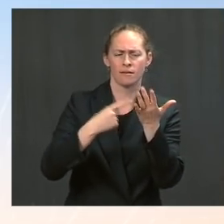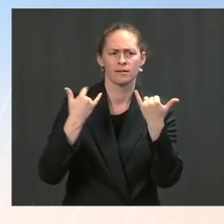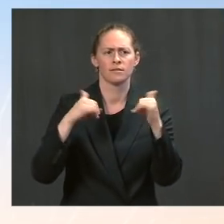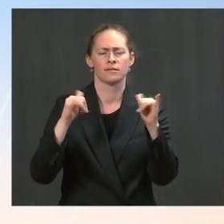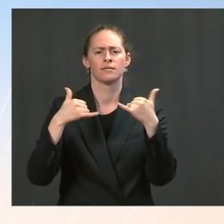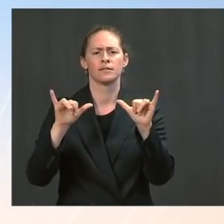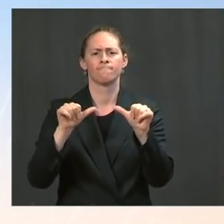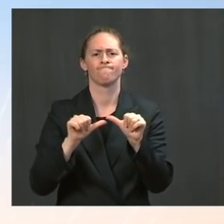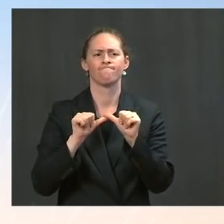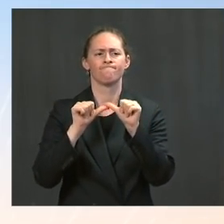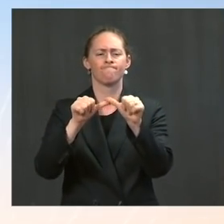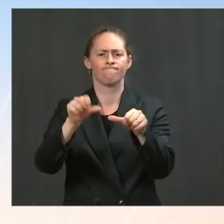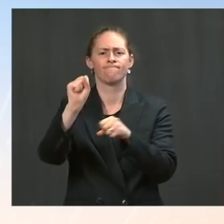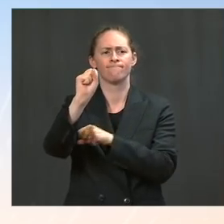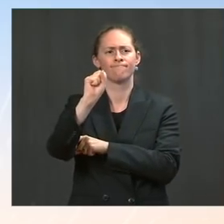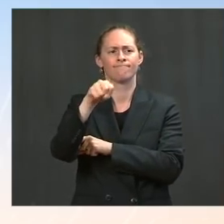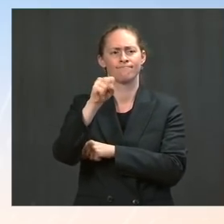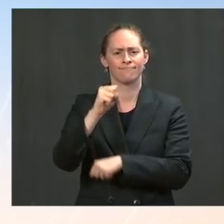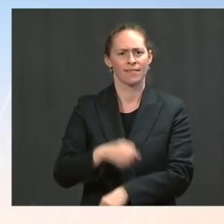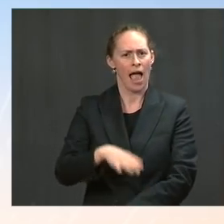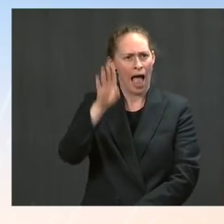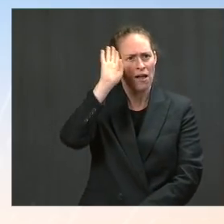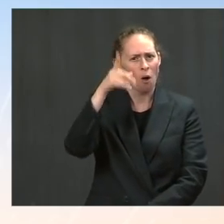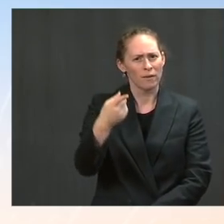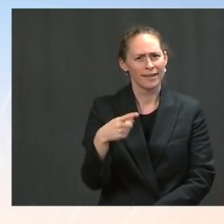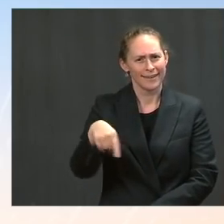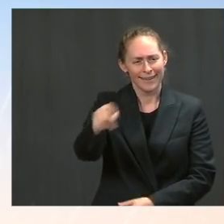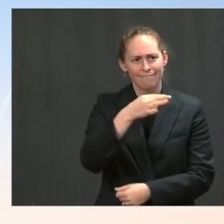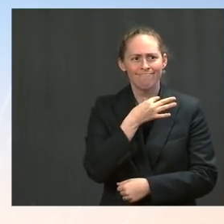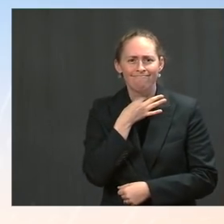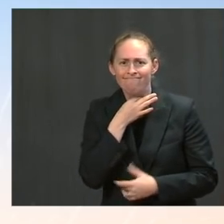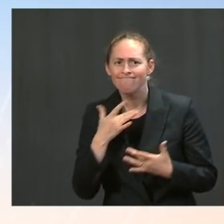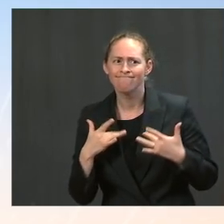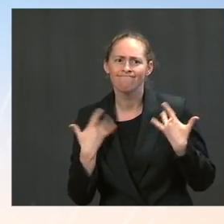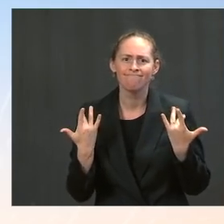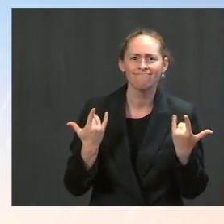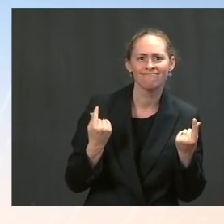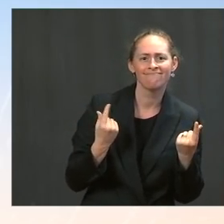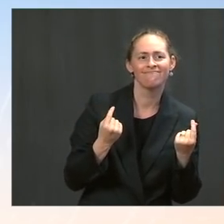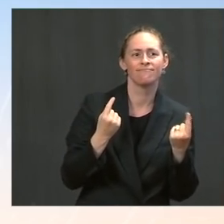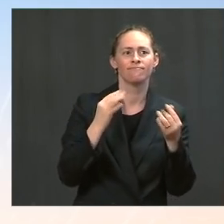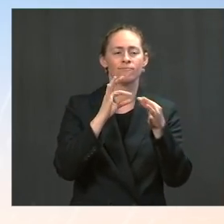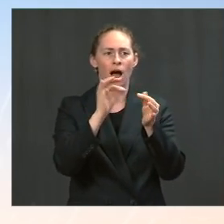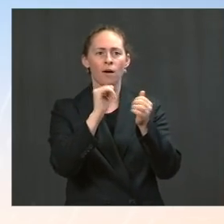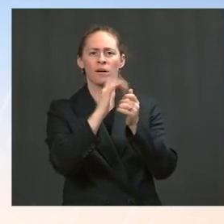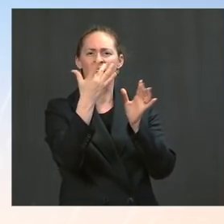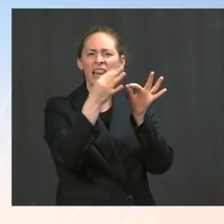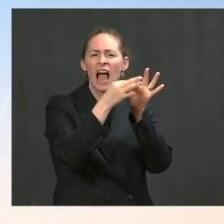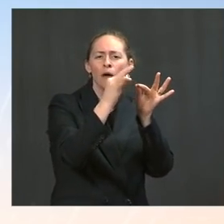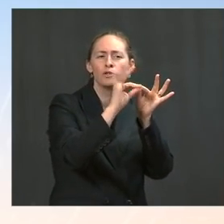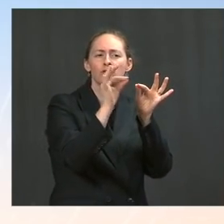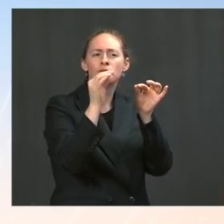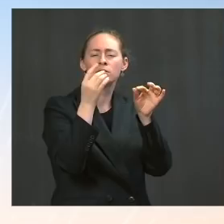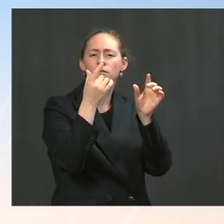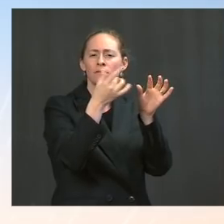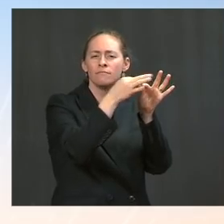and I know you are all eager to see bill language and legislative language and, of course, having discussions about the payfors are part of that.